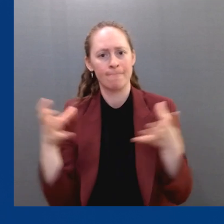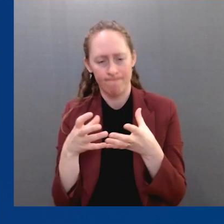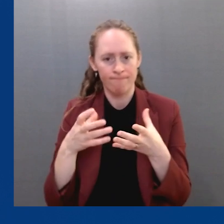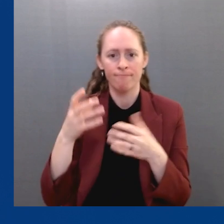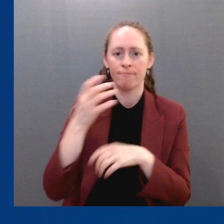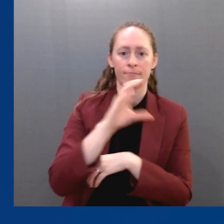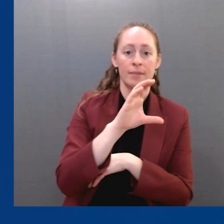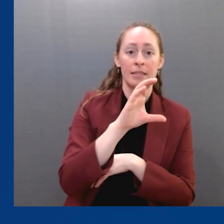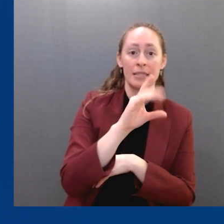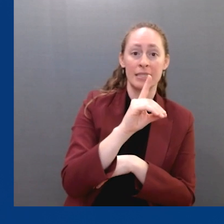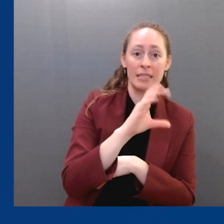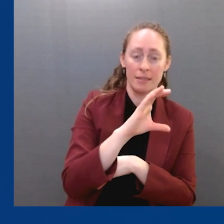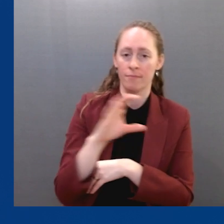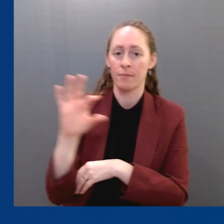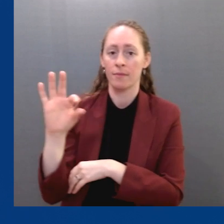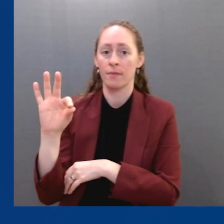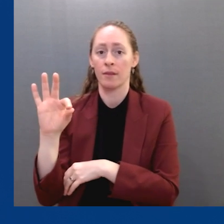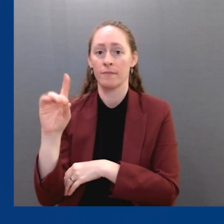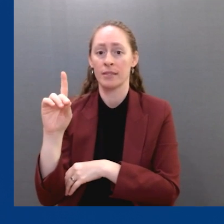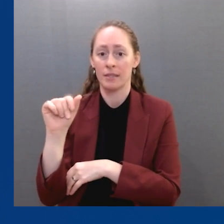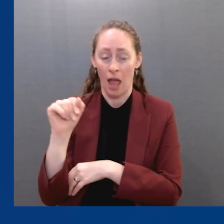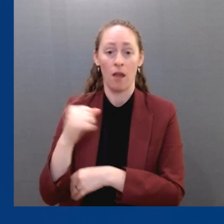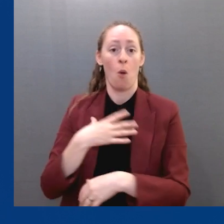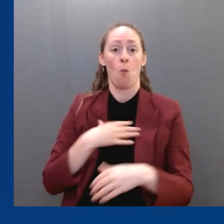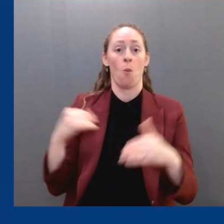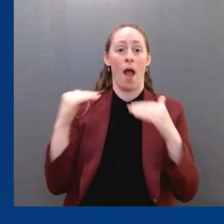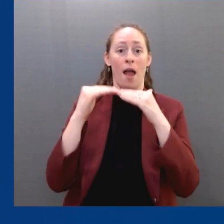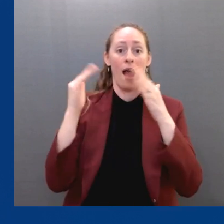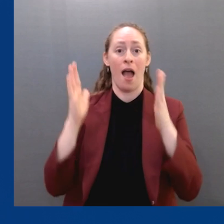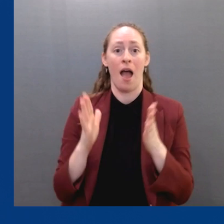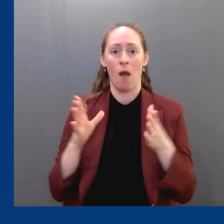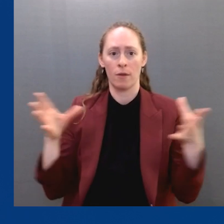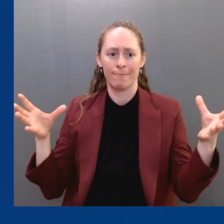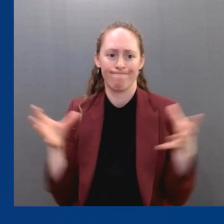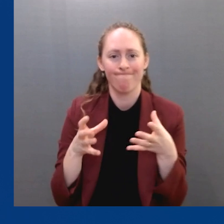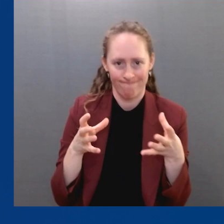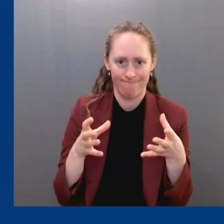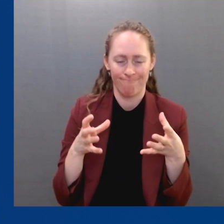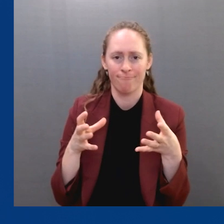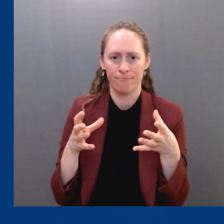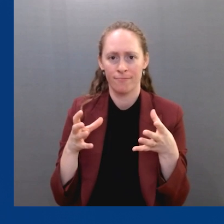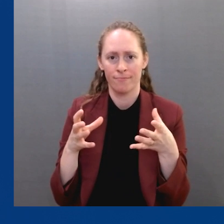The White House group is part of the team. We're all part of the team. And we discuss this continually.